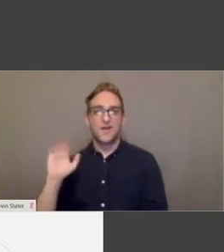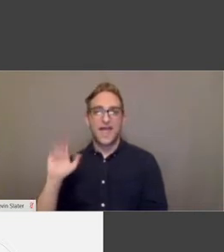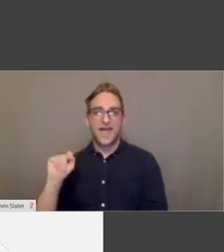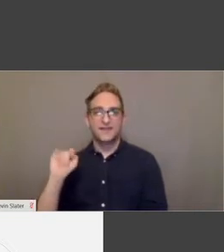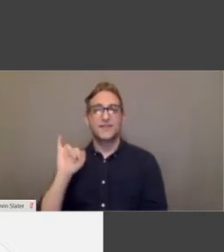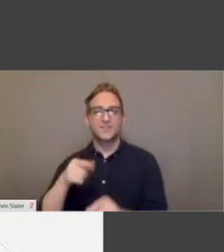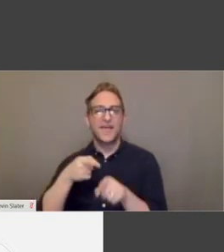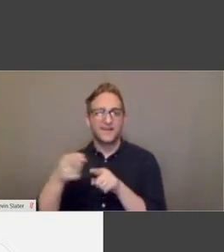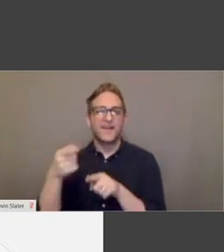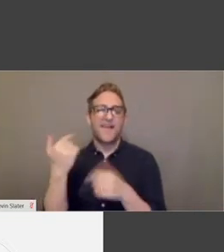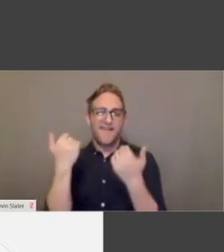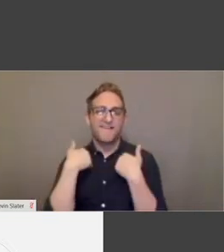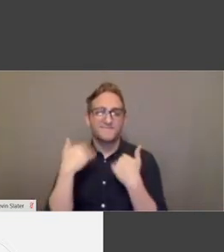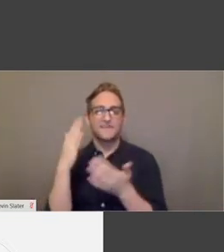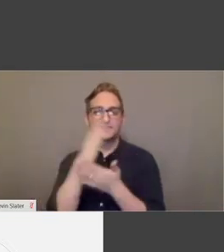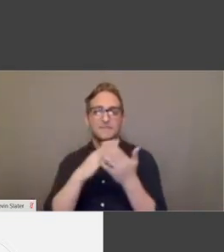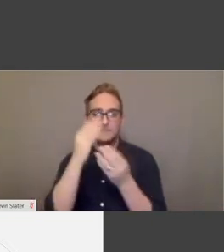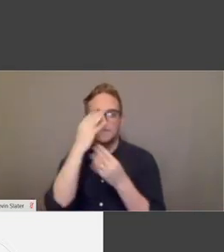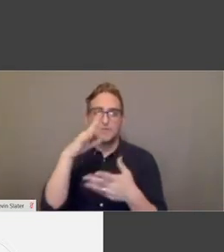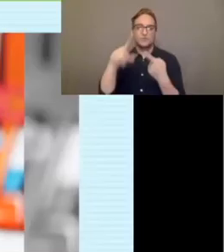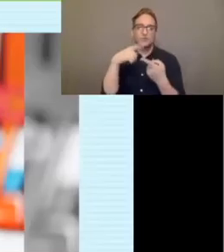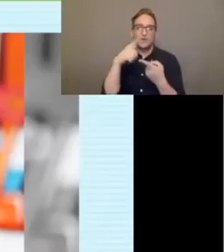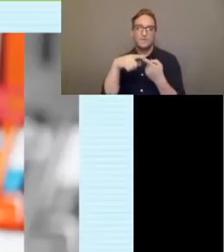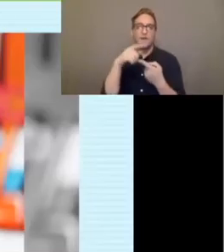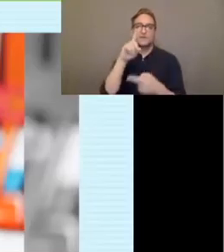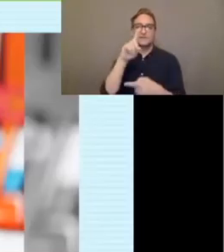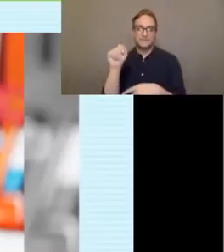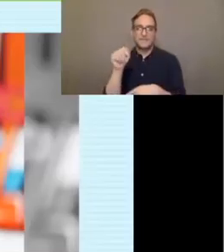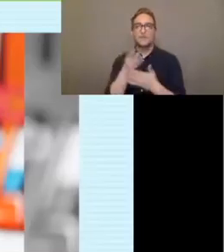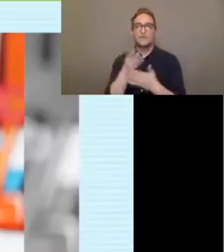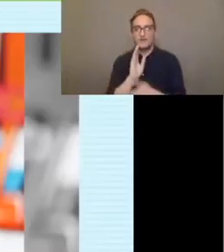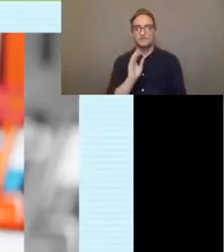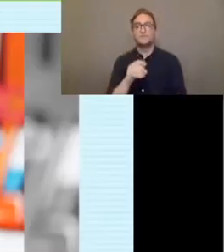ADA. Who does the ADA cover.